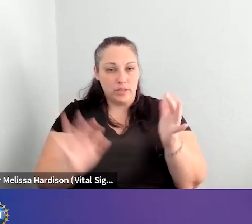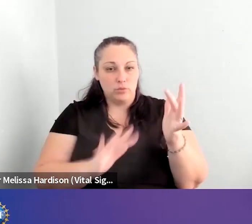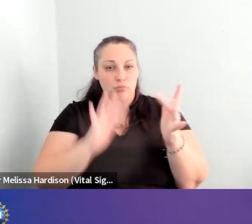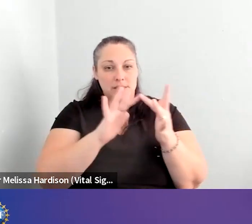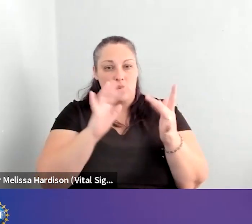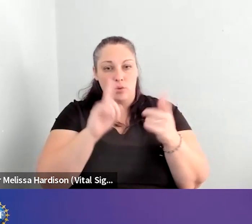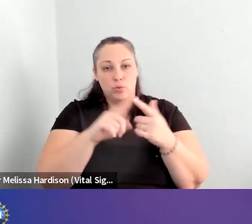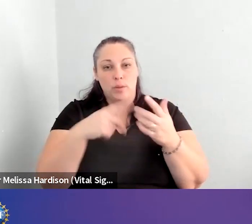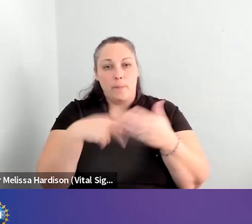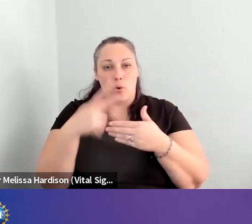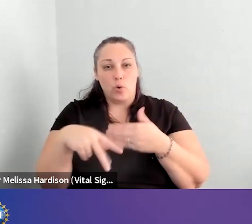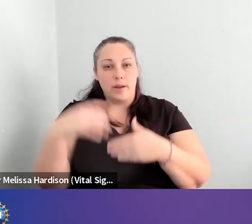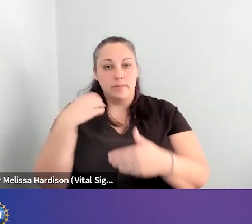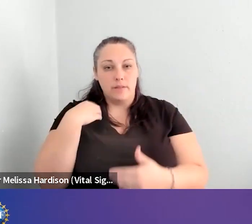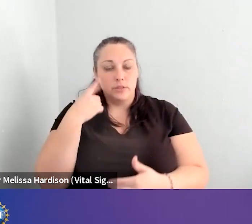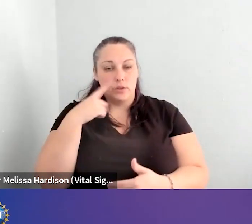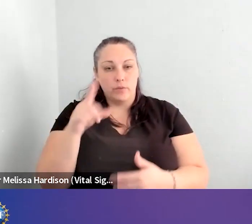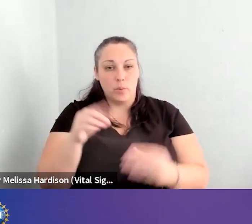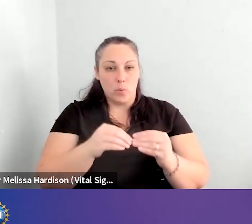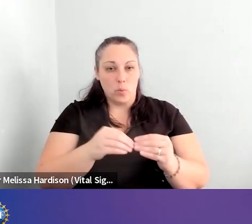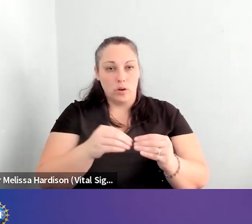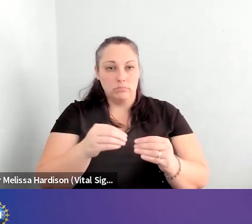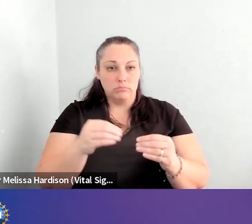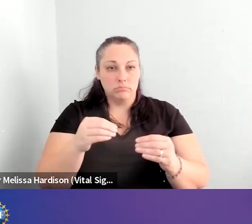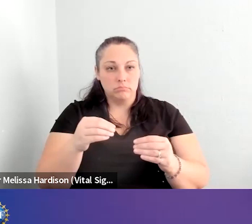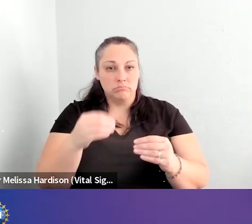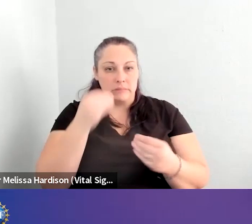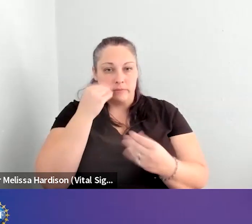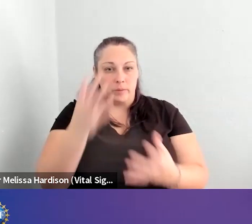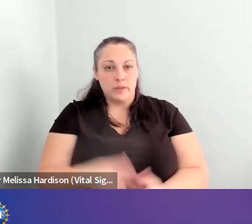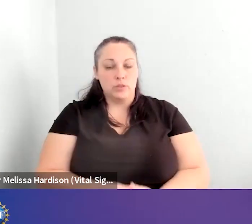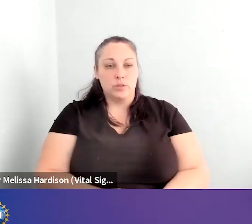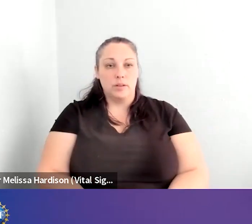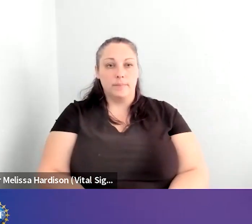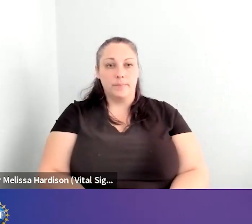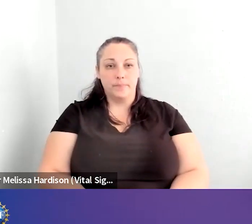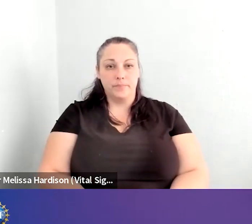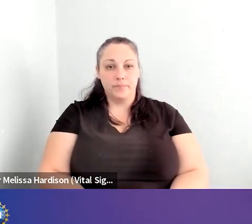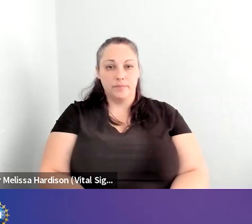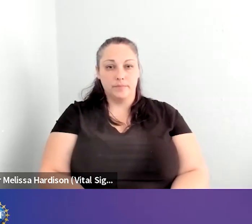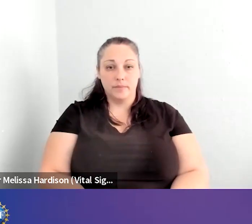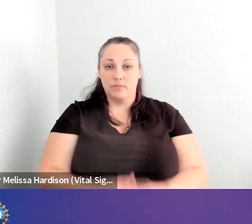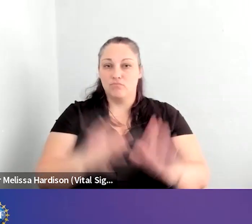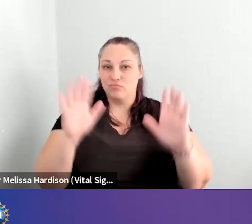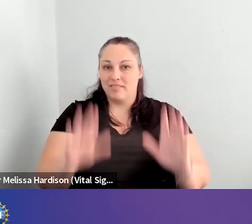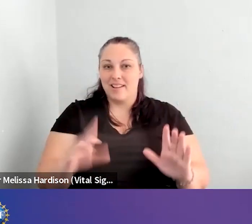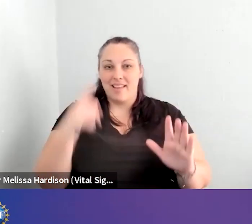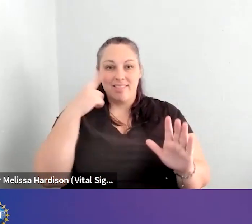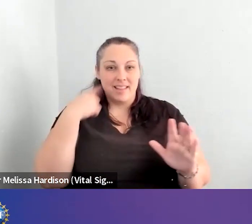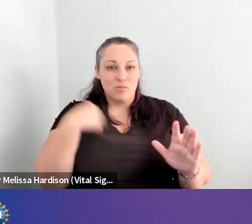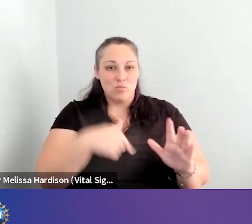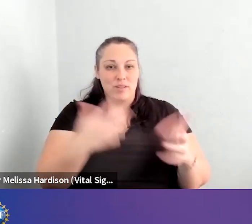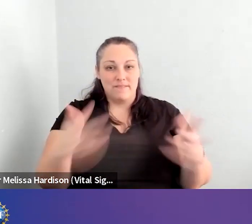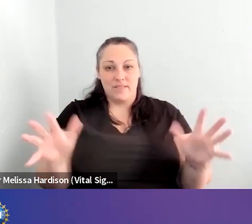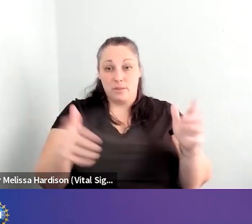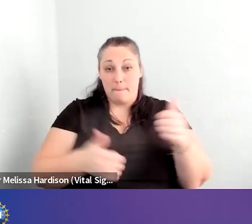Great. Alright, well I think, you know, we got to most of the questions that came in.